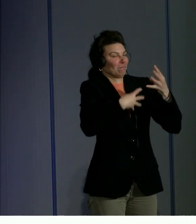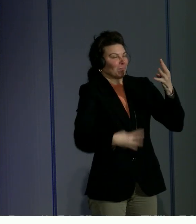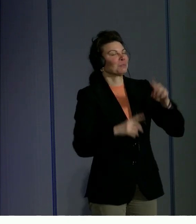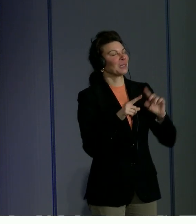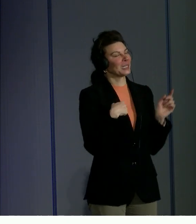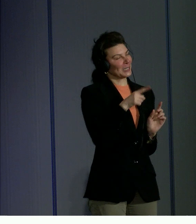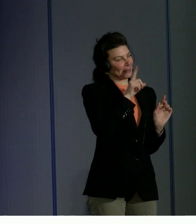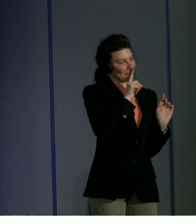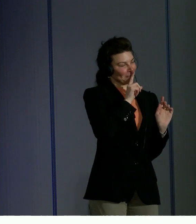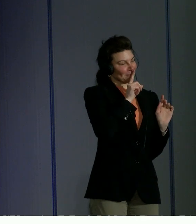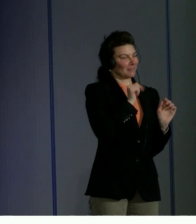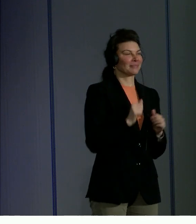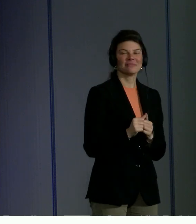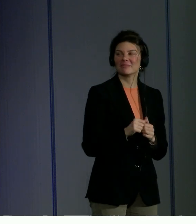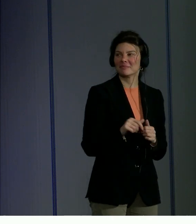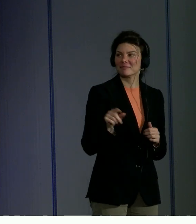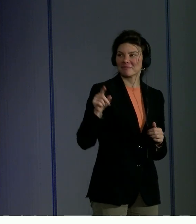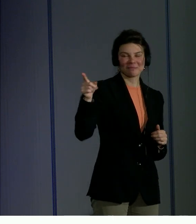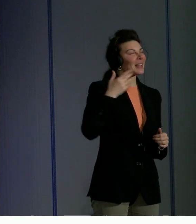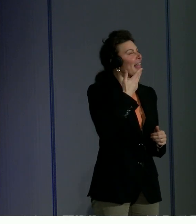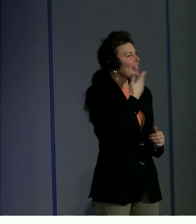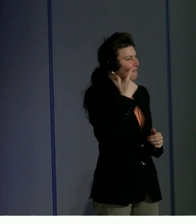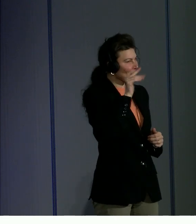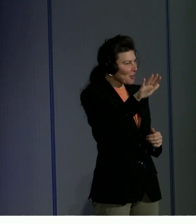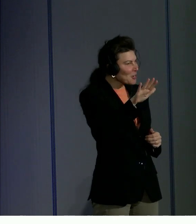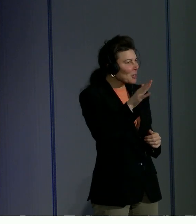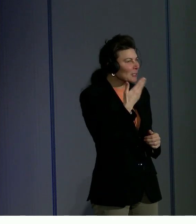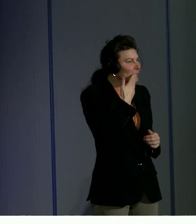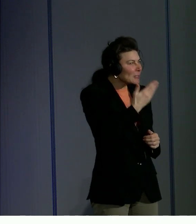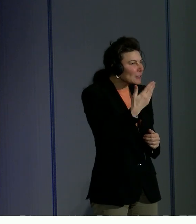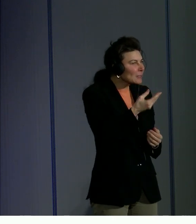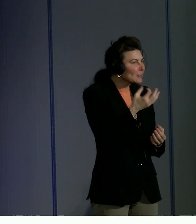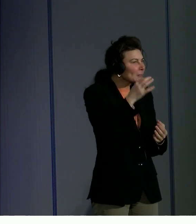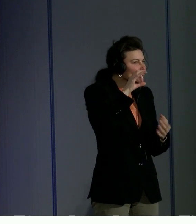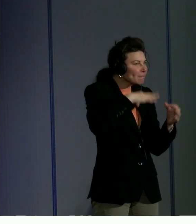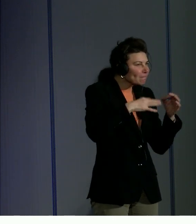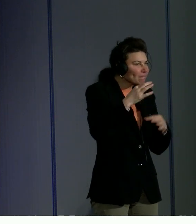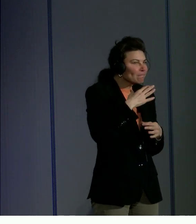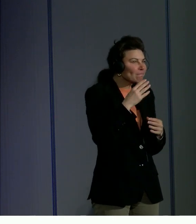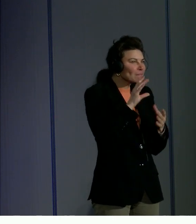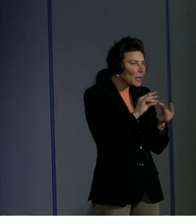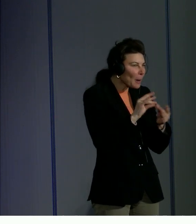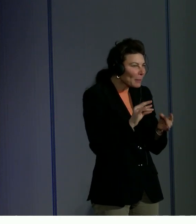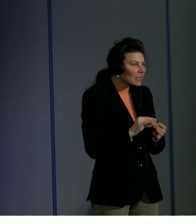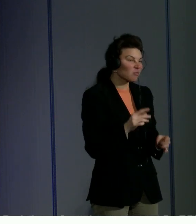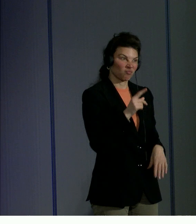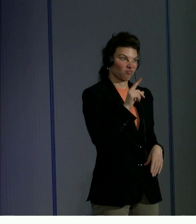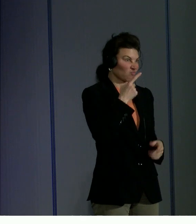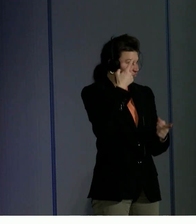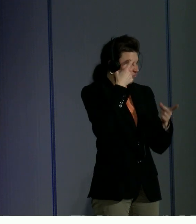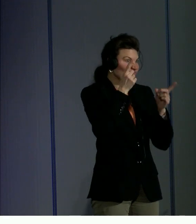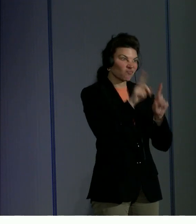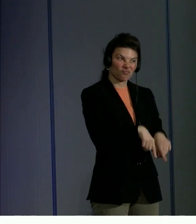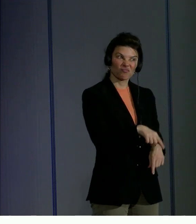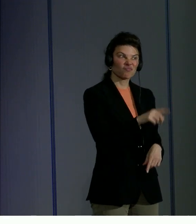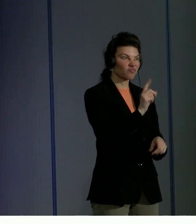thank you for those be insightful offers and there's many others as well.